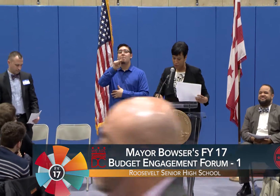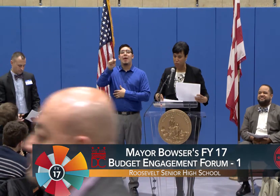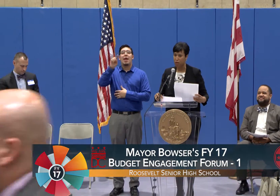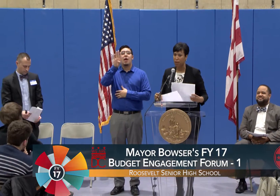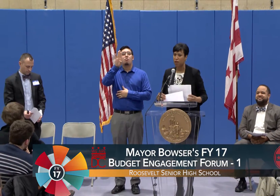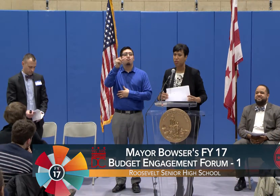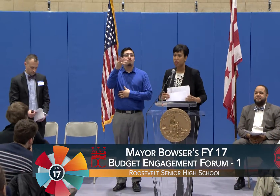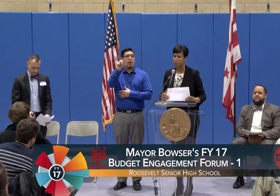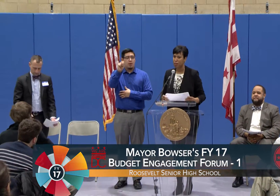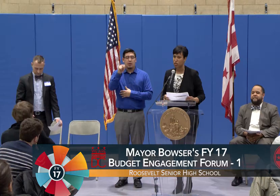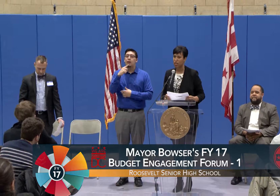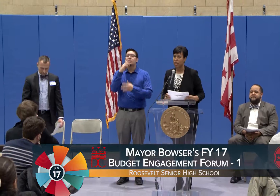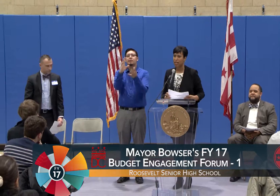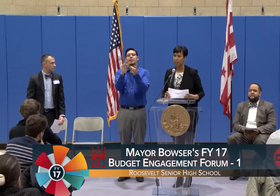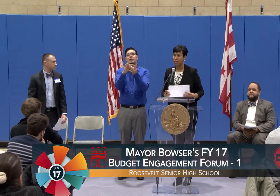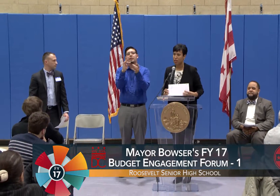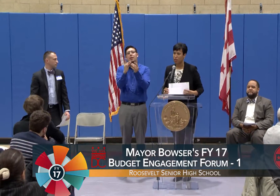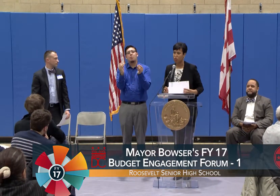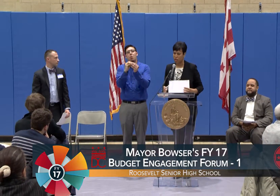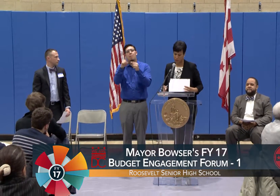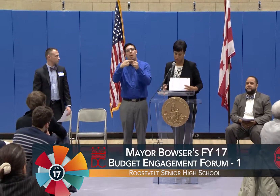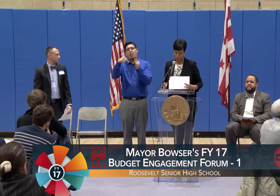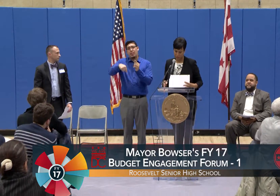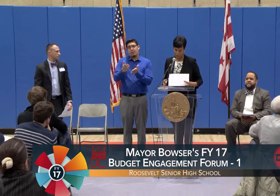BIT MORE ABOUT THIS BUDGET AND THEN YOU WILL HEAR FROM THE CITY